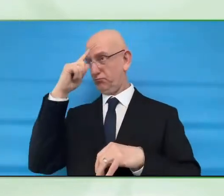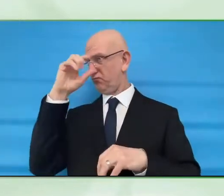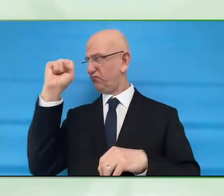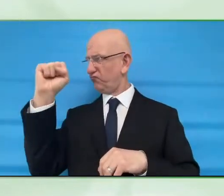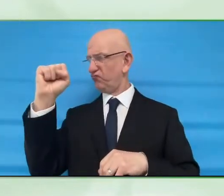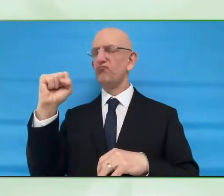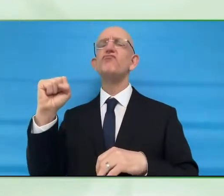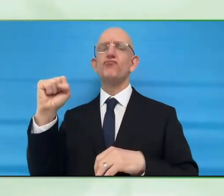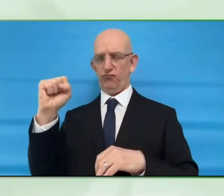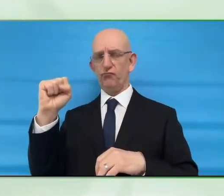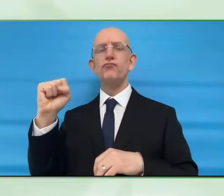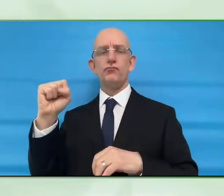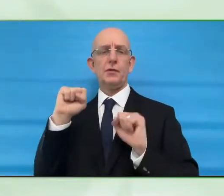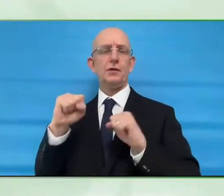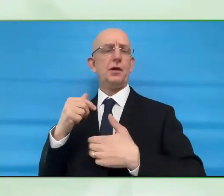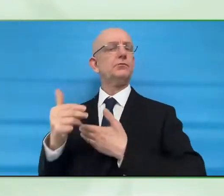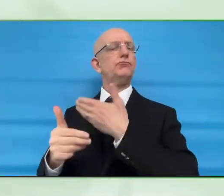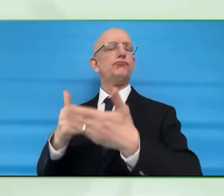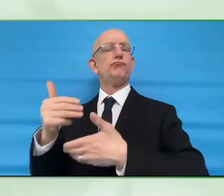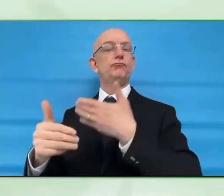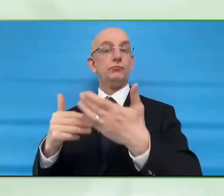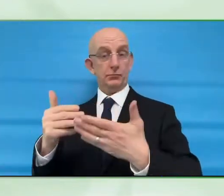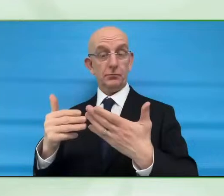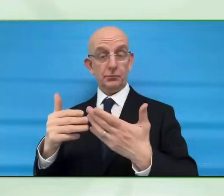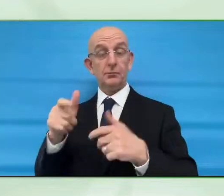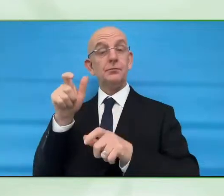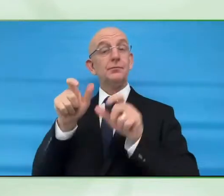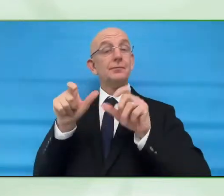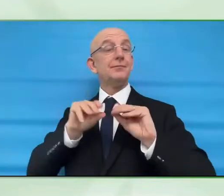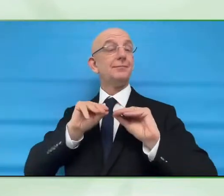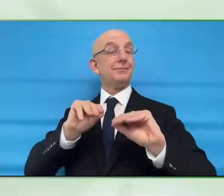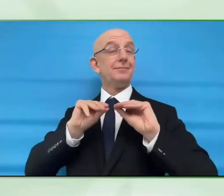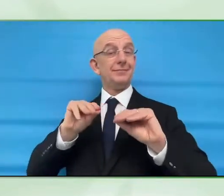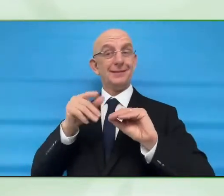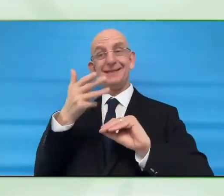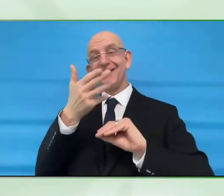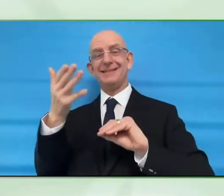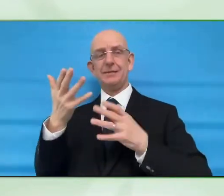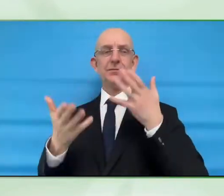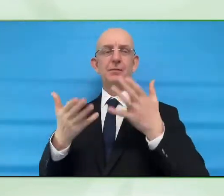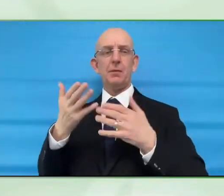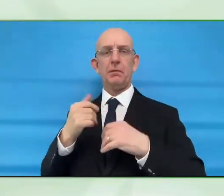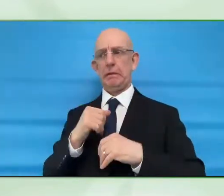goes up, so we would think you hear the coins, but I'm telling you the answer is the opposite. So please think about it.